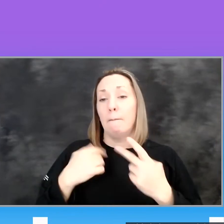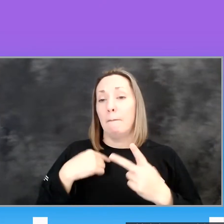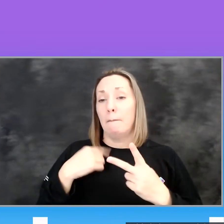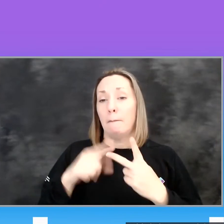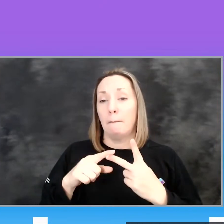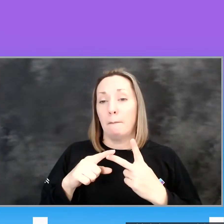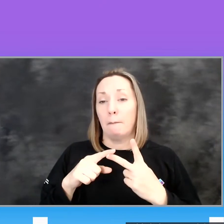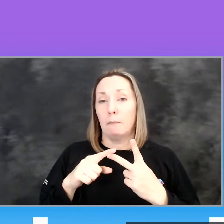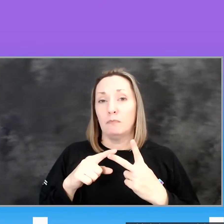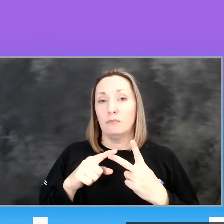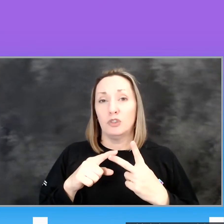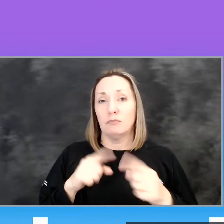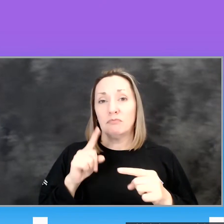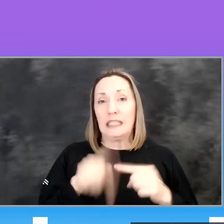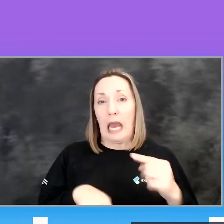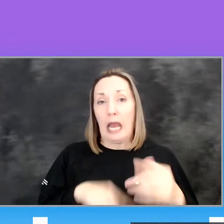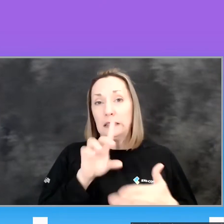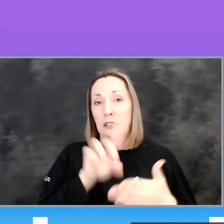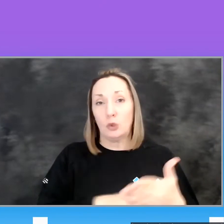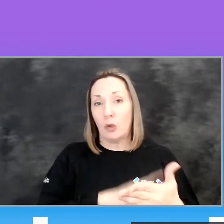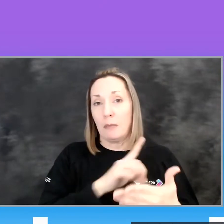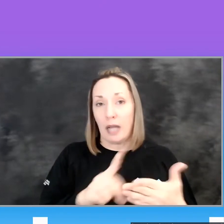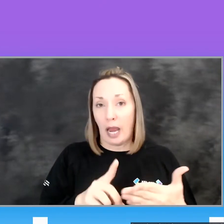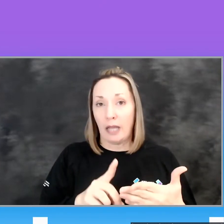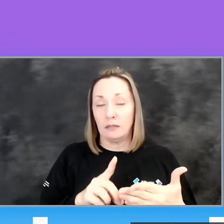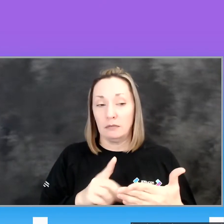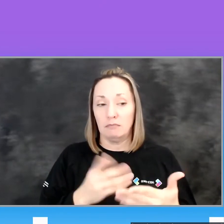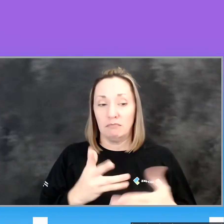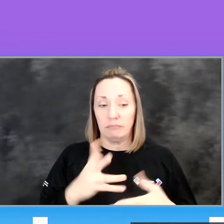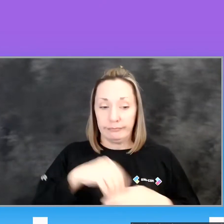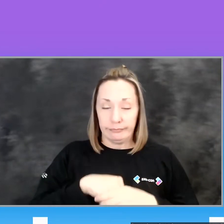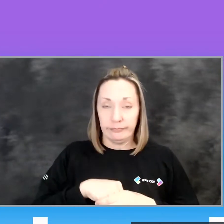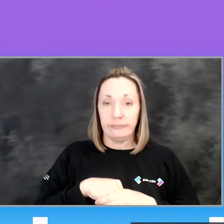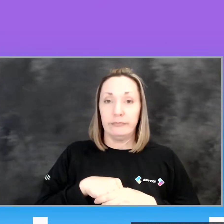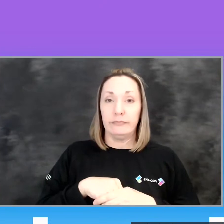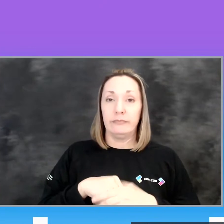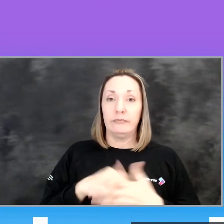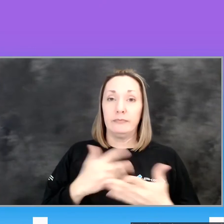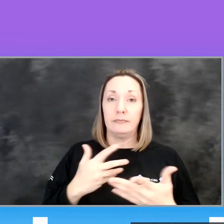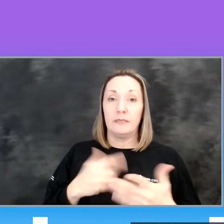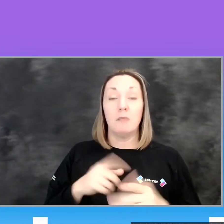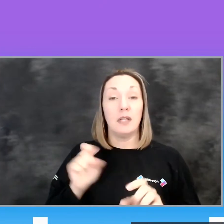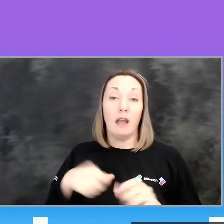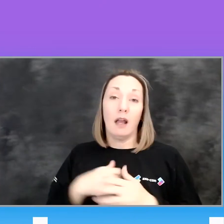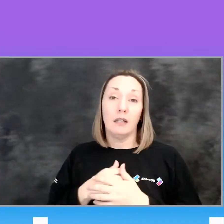know, just anti-discrimination